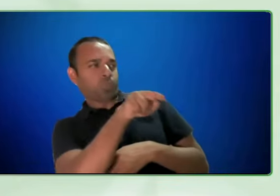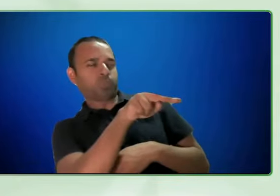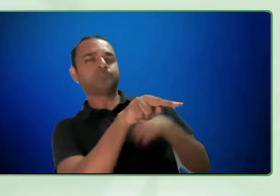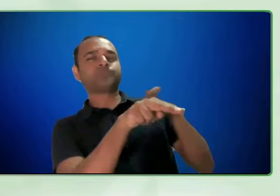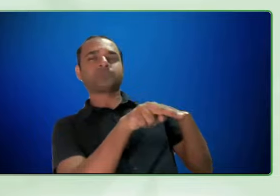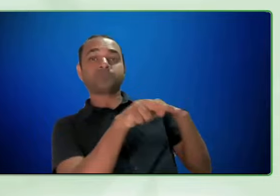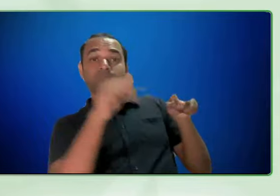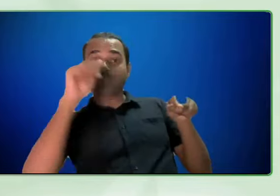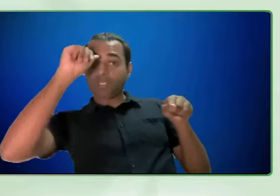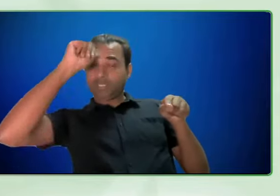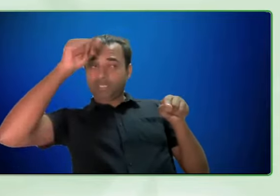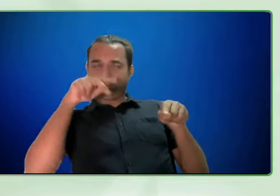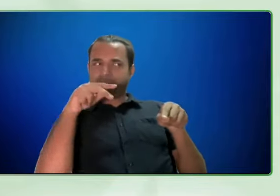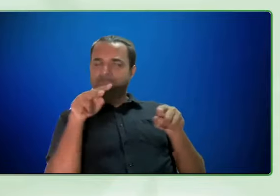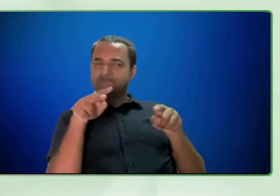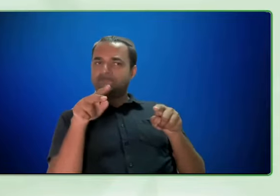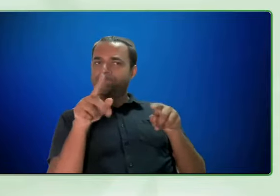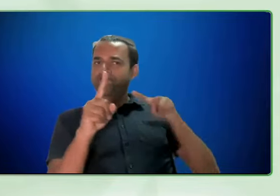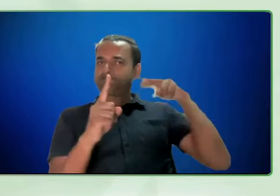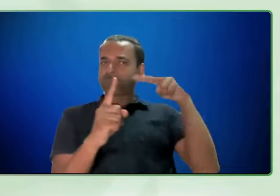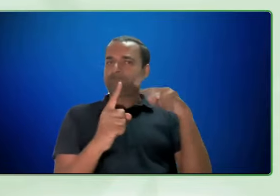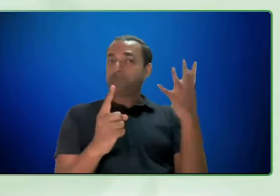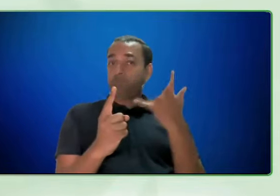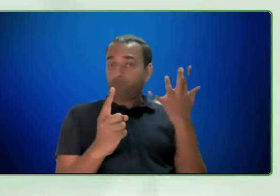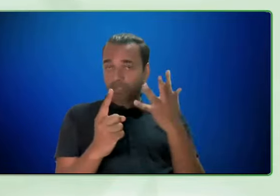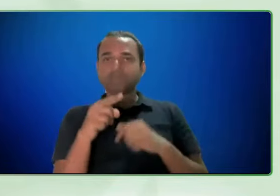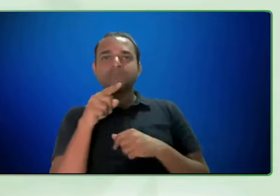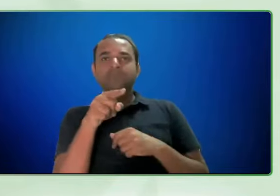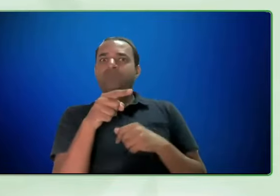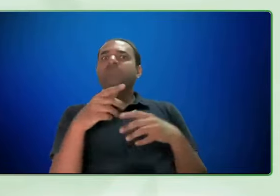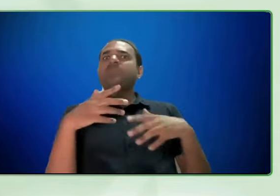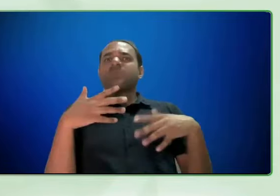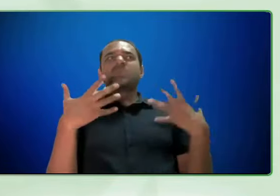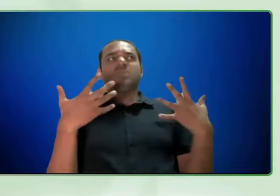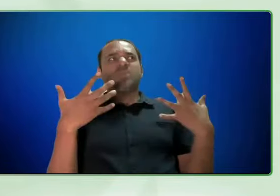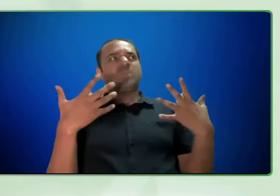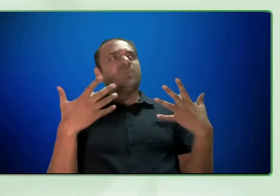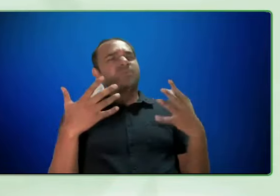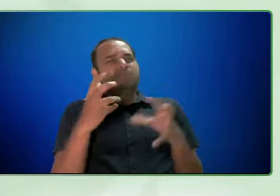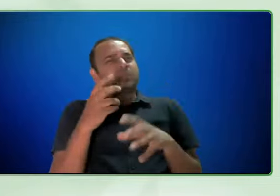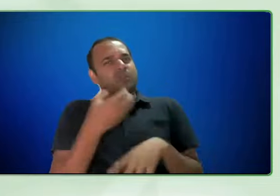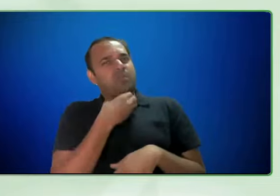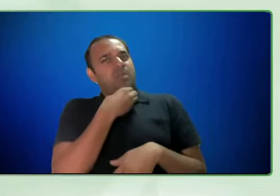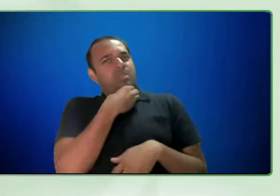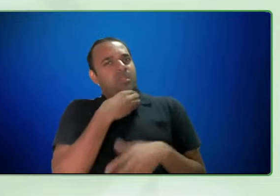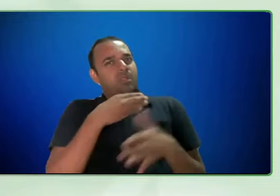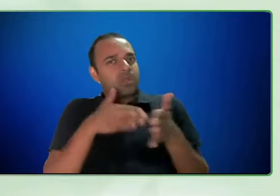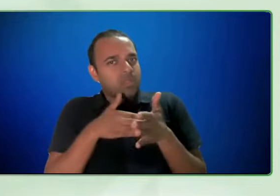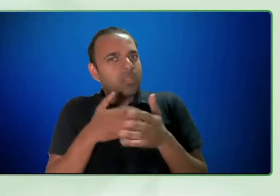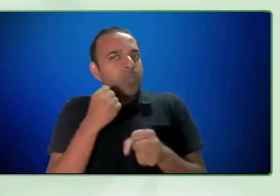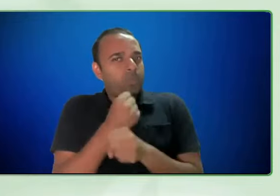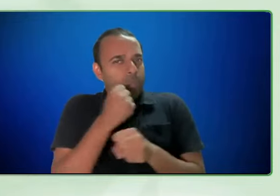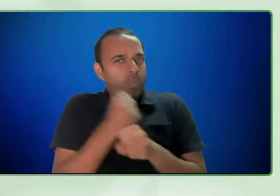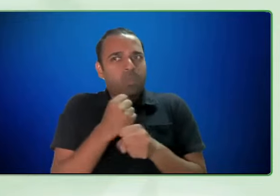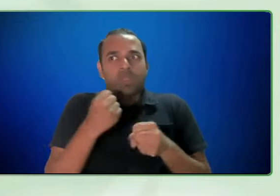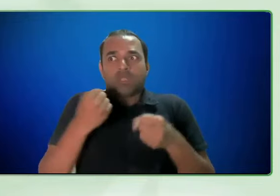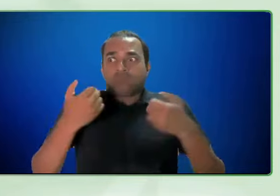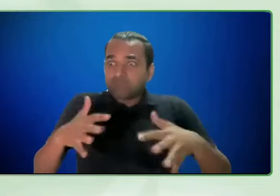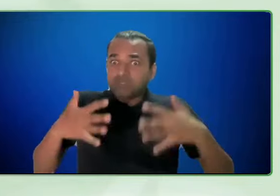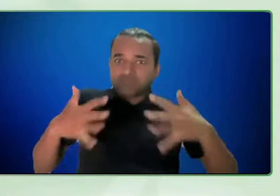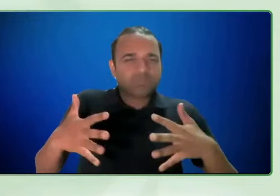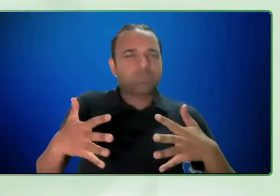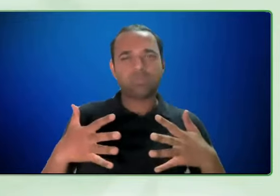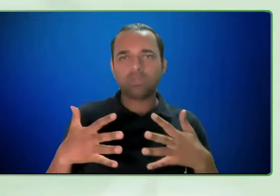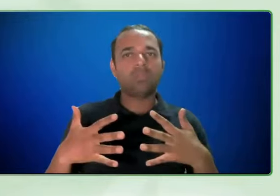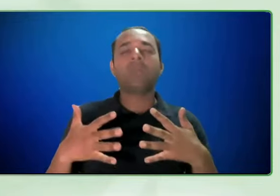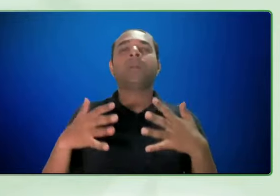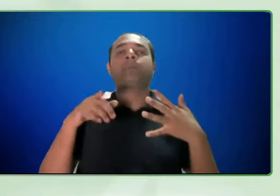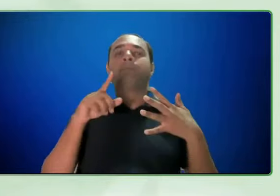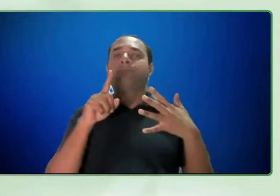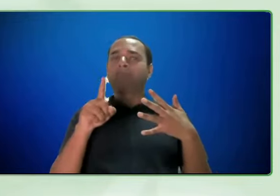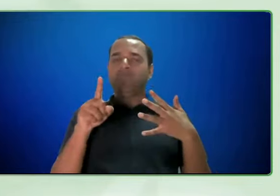completely missing in intersectionality. We are using and looking at the best practices